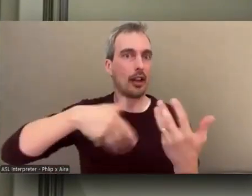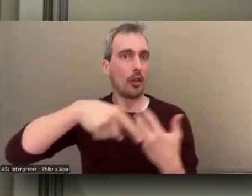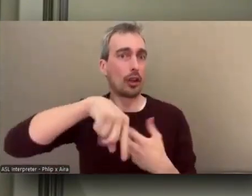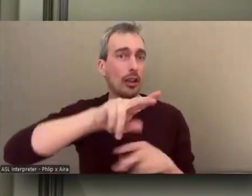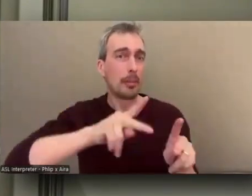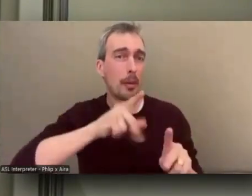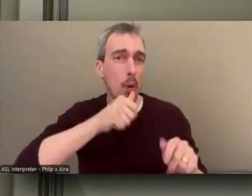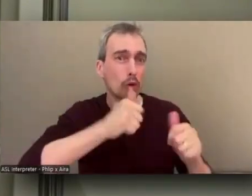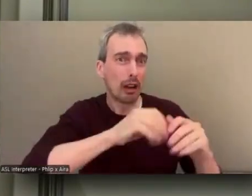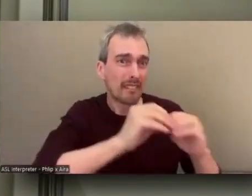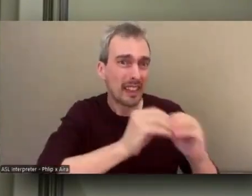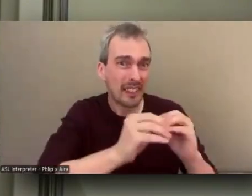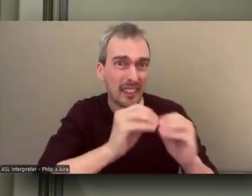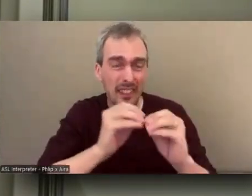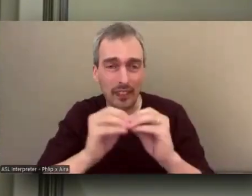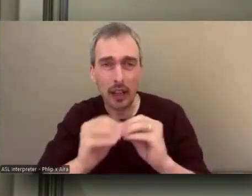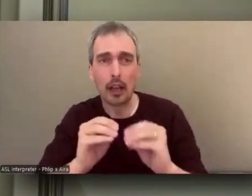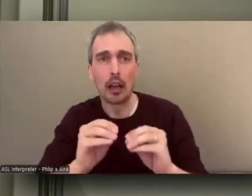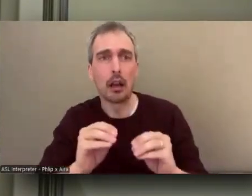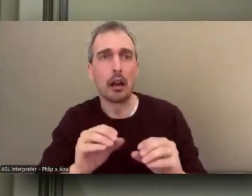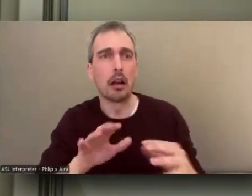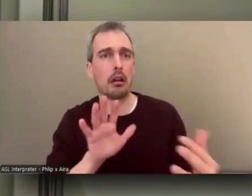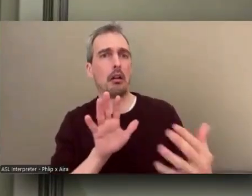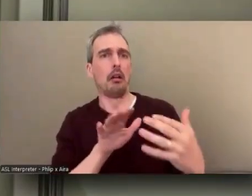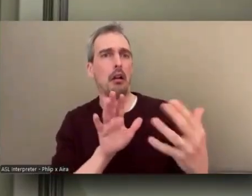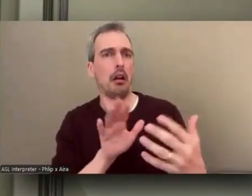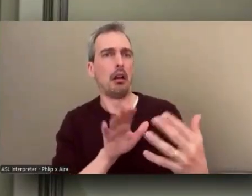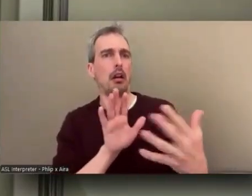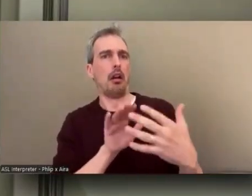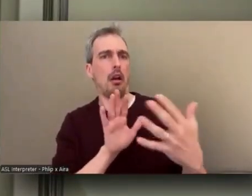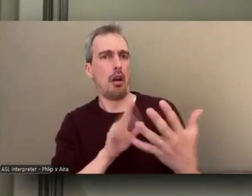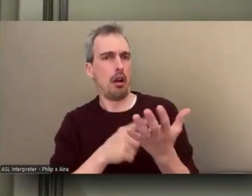And they get at least some level of conversation happening. But yeah.